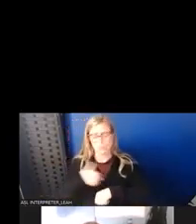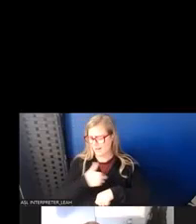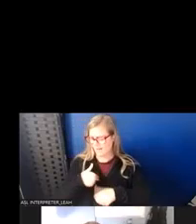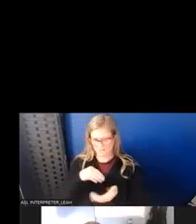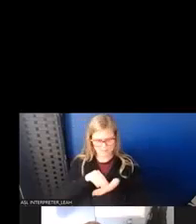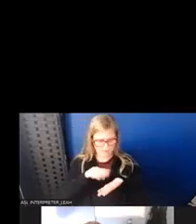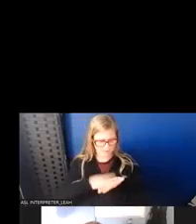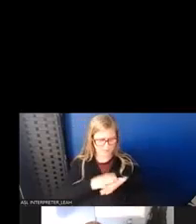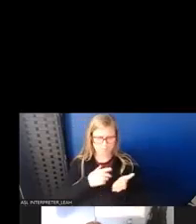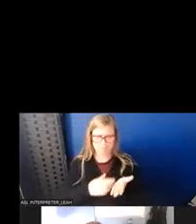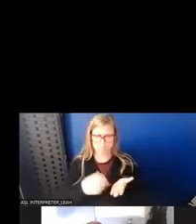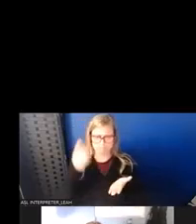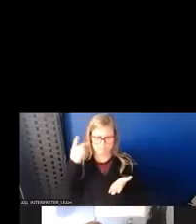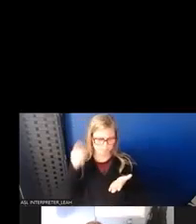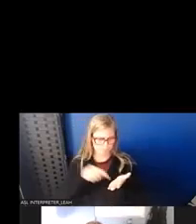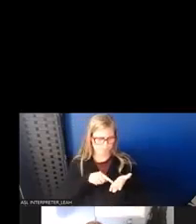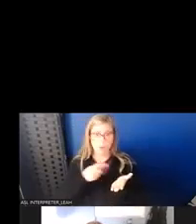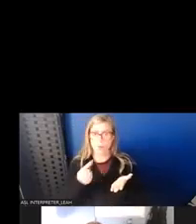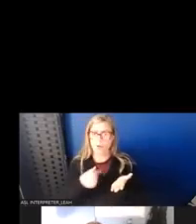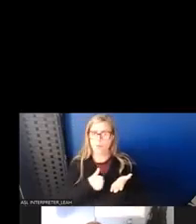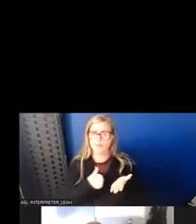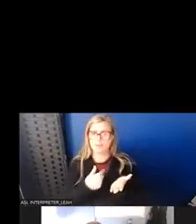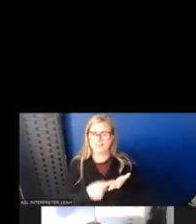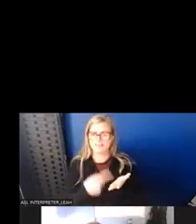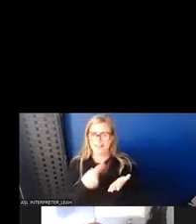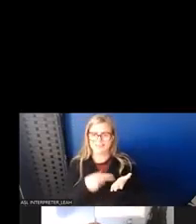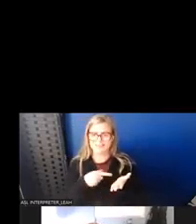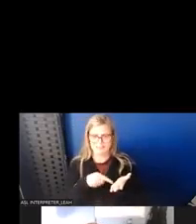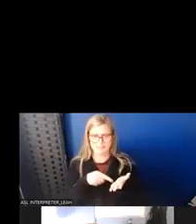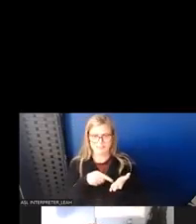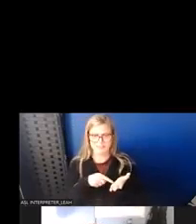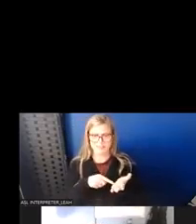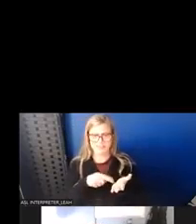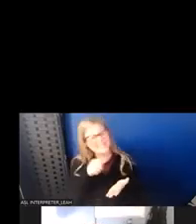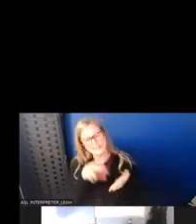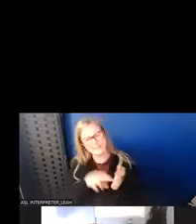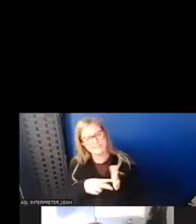And it doesn't mean that these documents really have to be something that's written in stone, right?